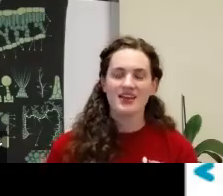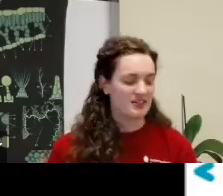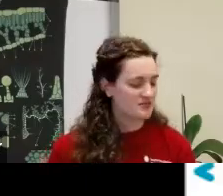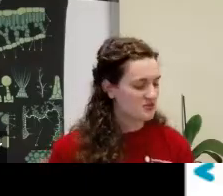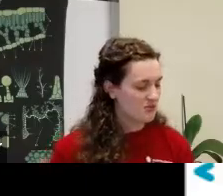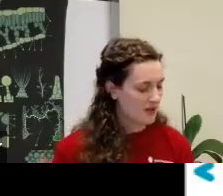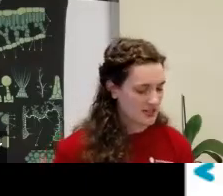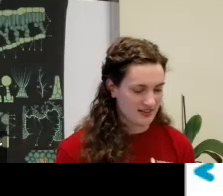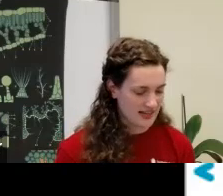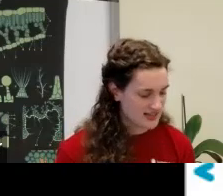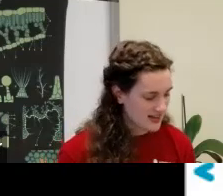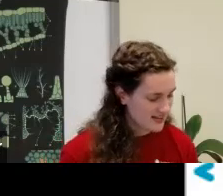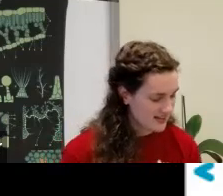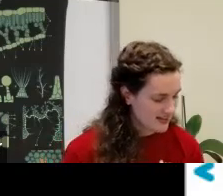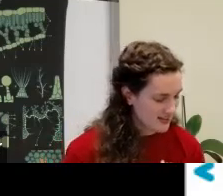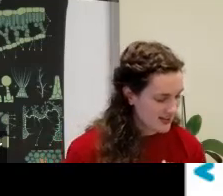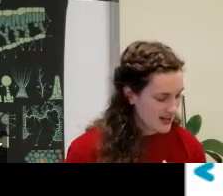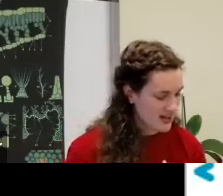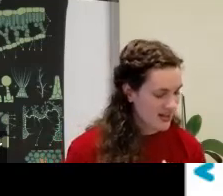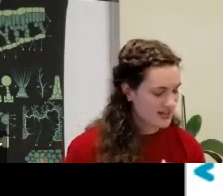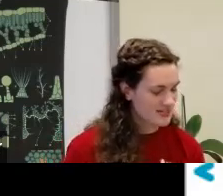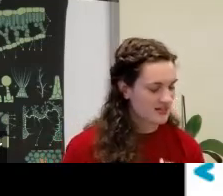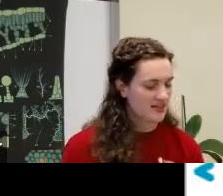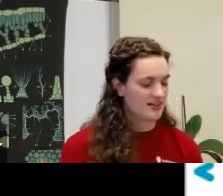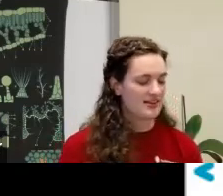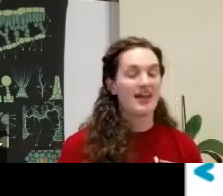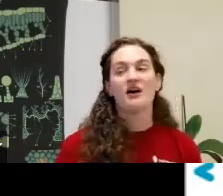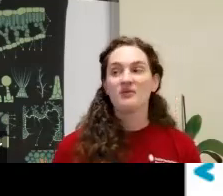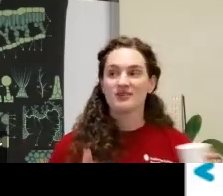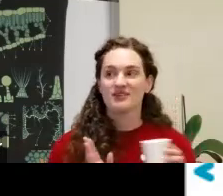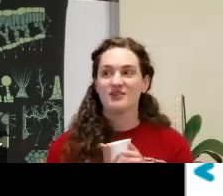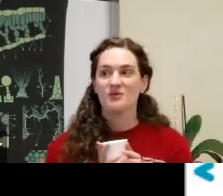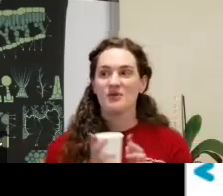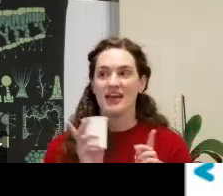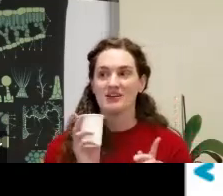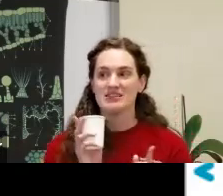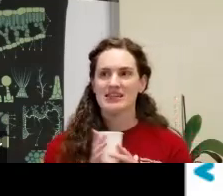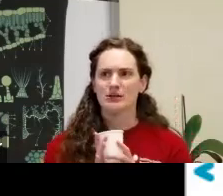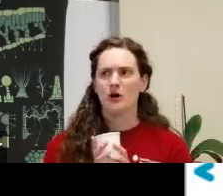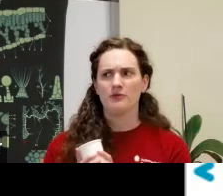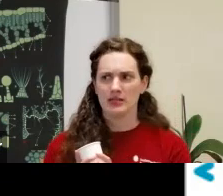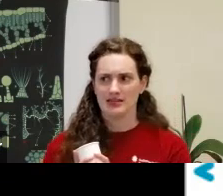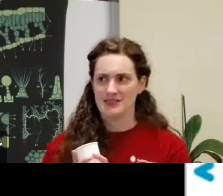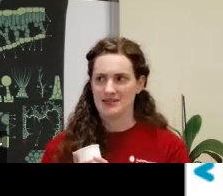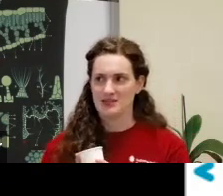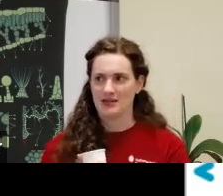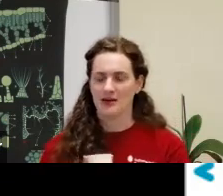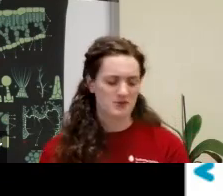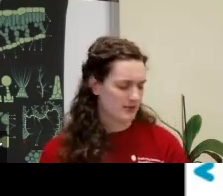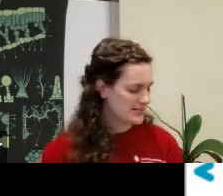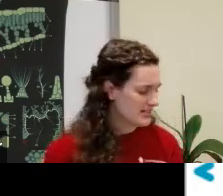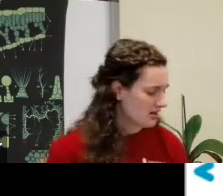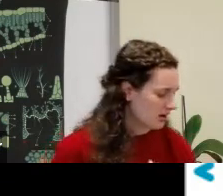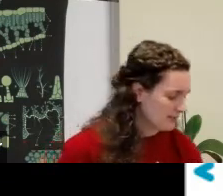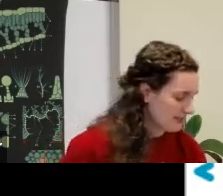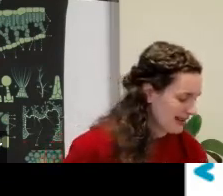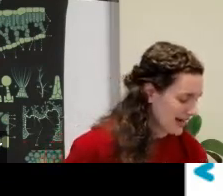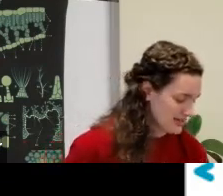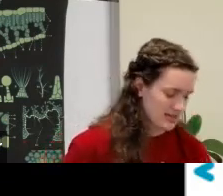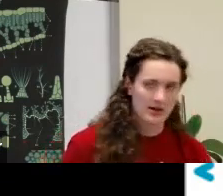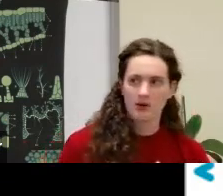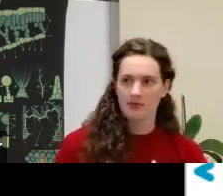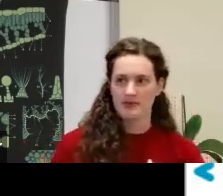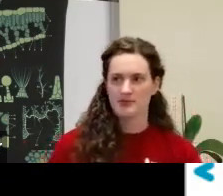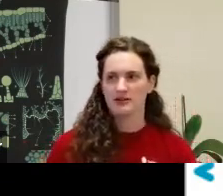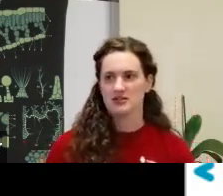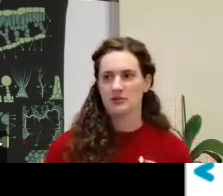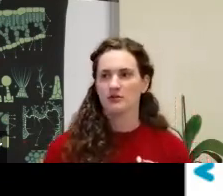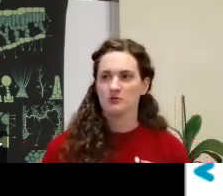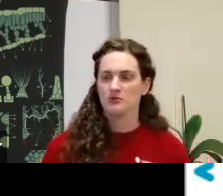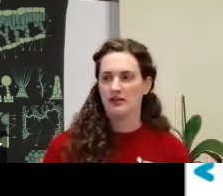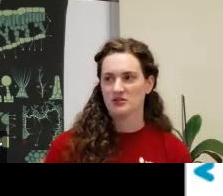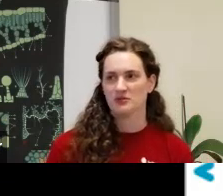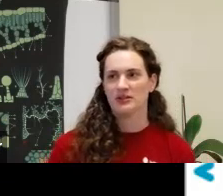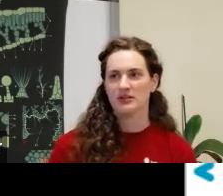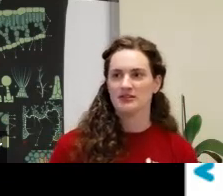Emily Borger: Thank you so much Lexi and now we have our tea and hopefully they've steeped enough so let's see our black tea. That'll probably be the darkest one. ooh that looks really good.